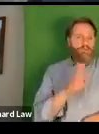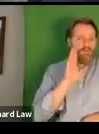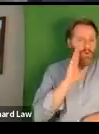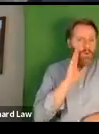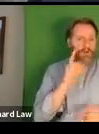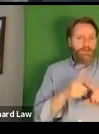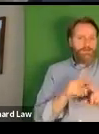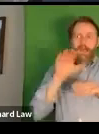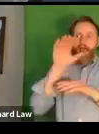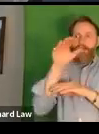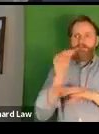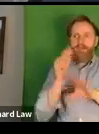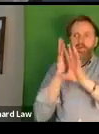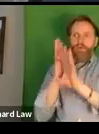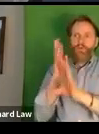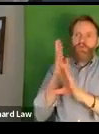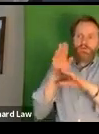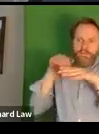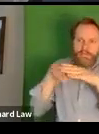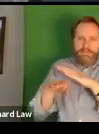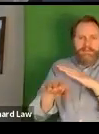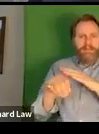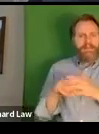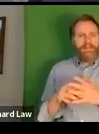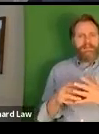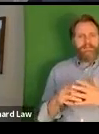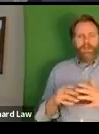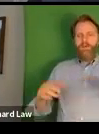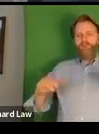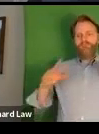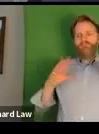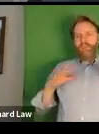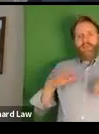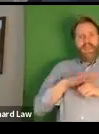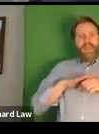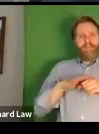social distancing restrooms or a break out our areas and those of that